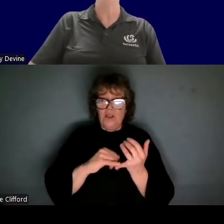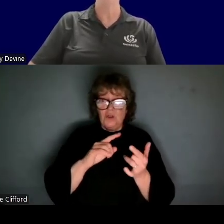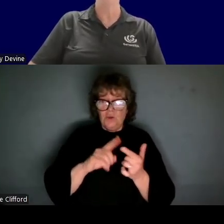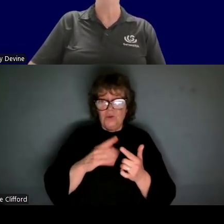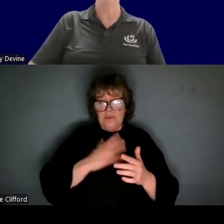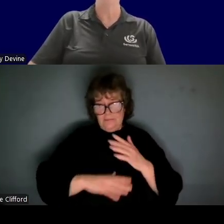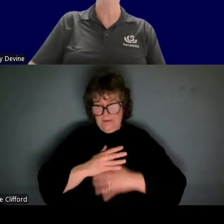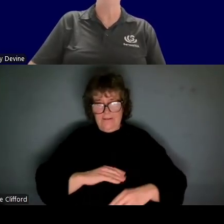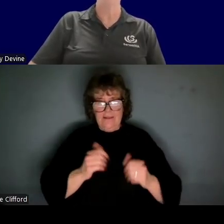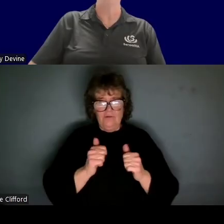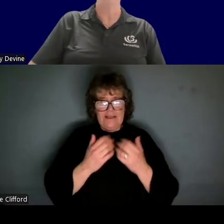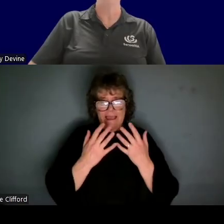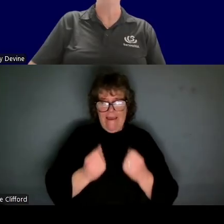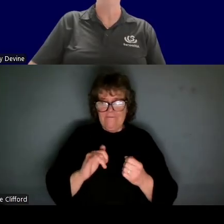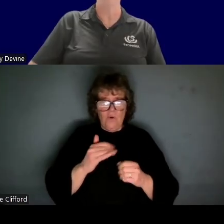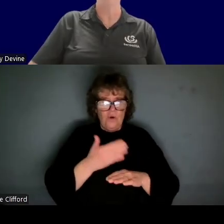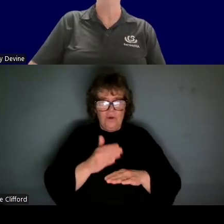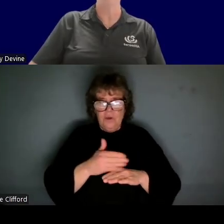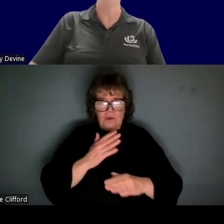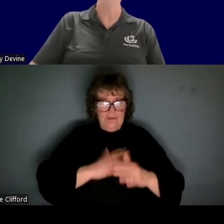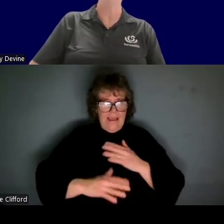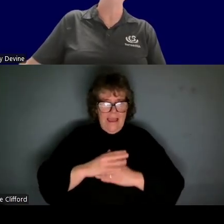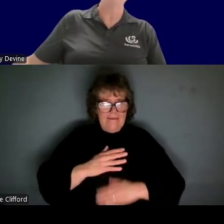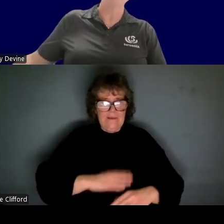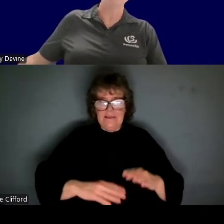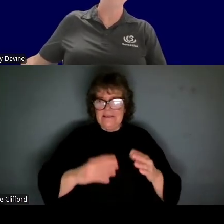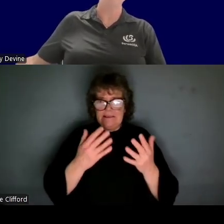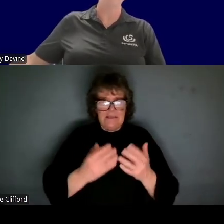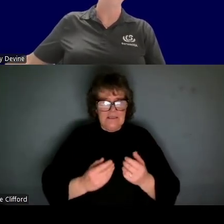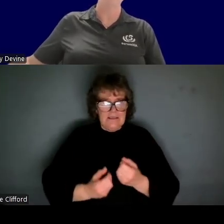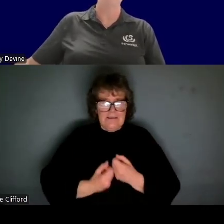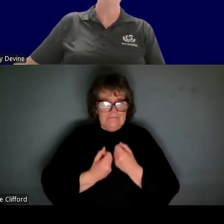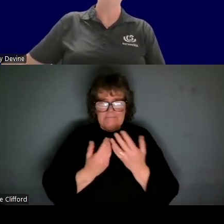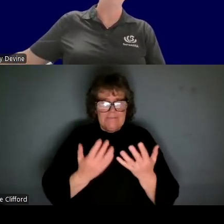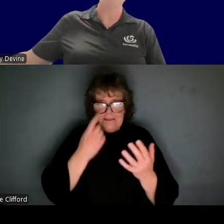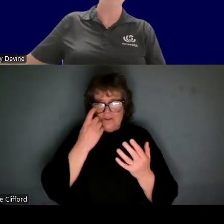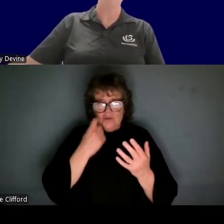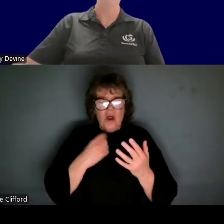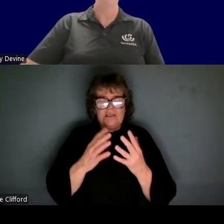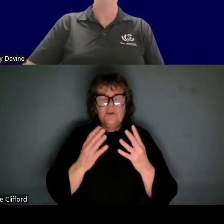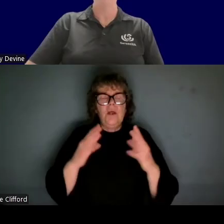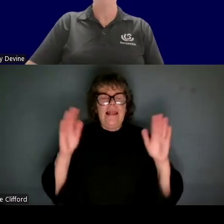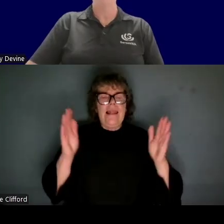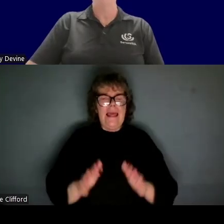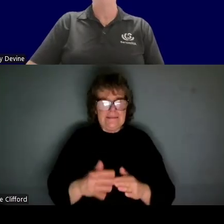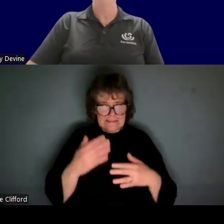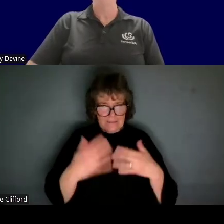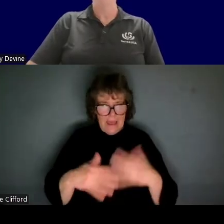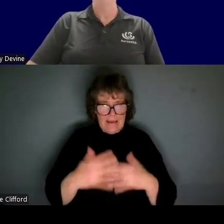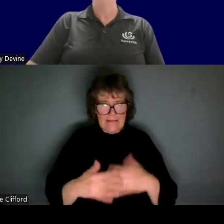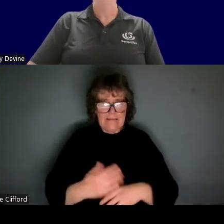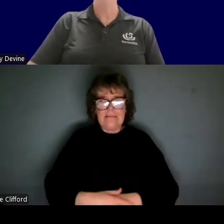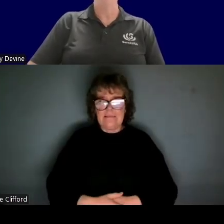or presentations to express or attempt to relieve or escape pain and discomfort. In